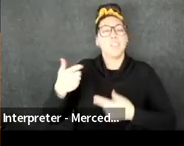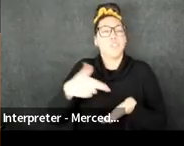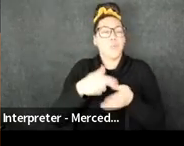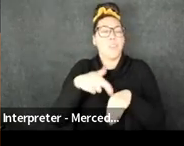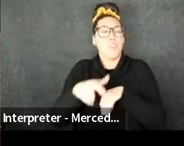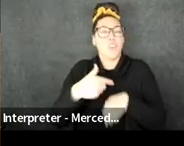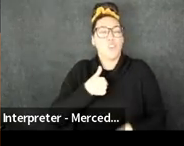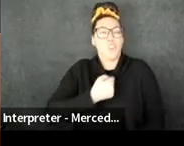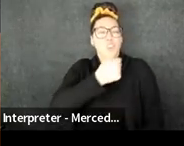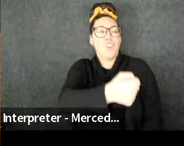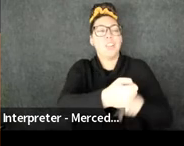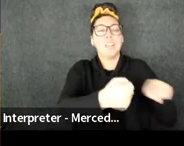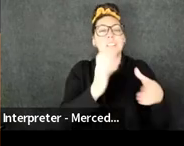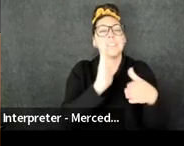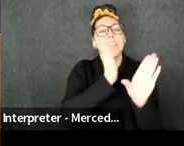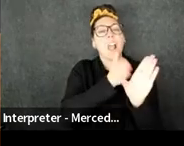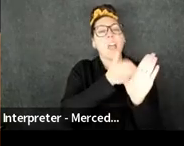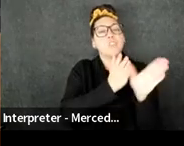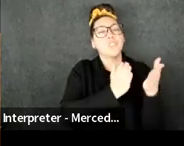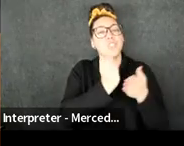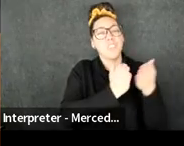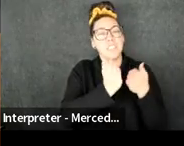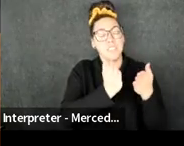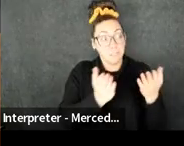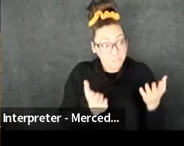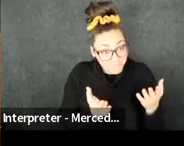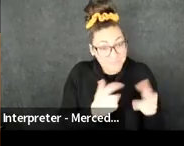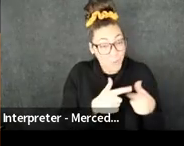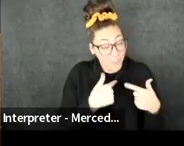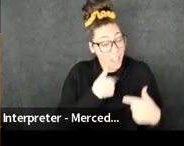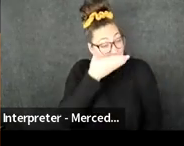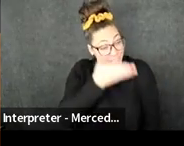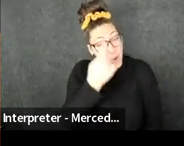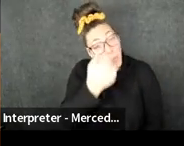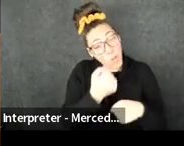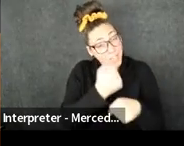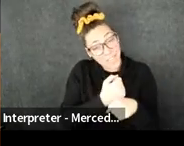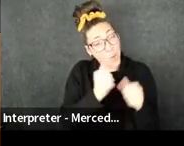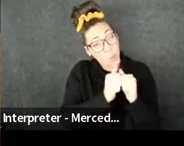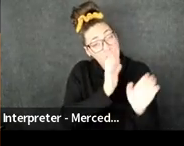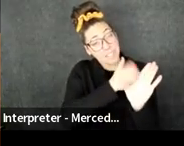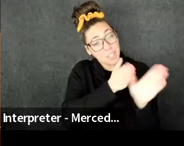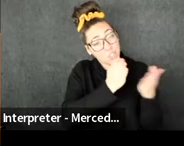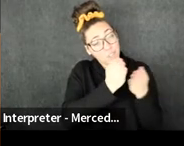And it was there that after spending time with the psych services that I got to actually talk about my feelings, talk